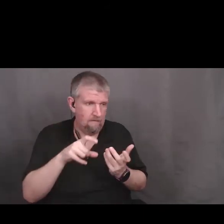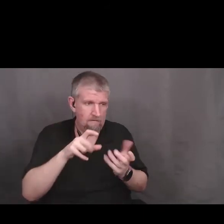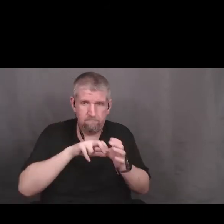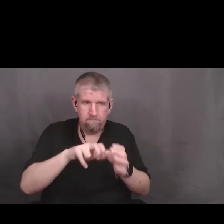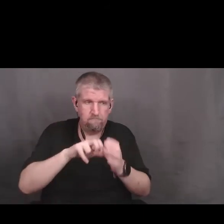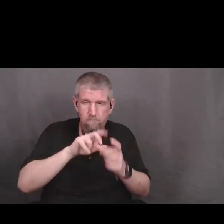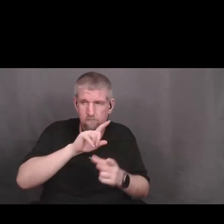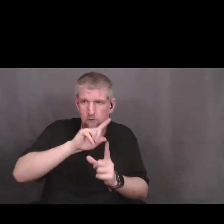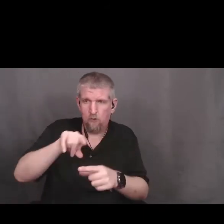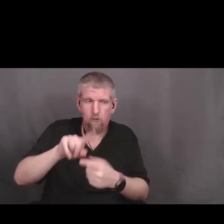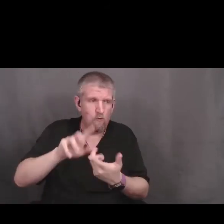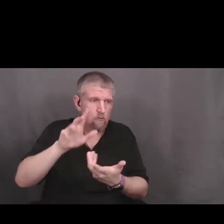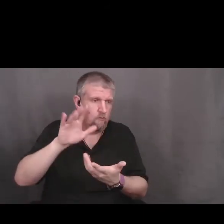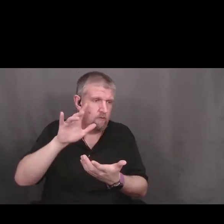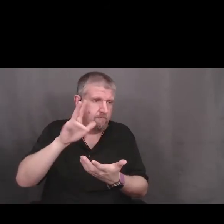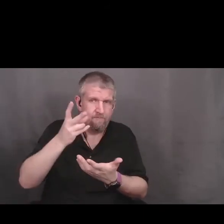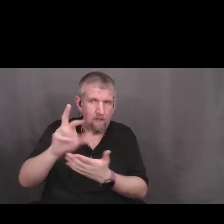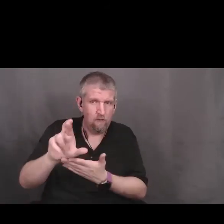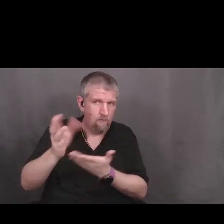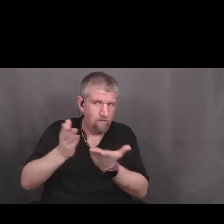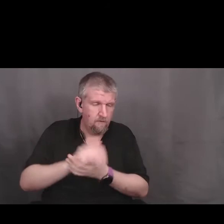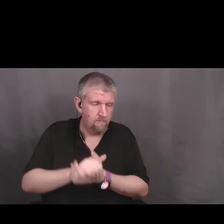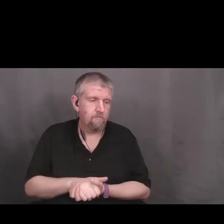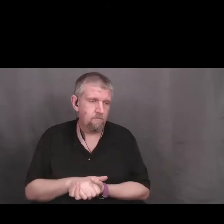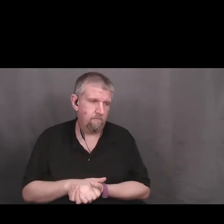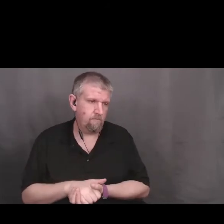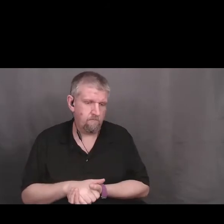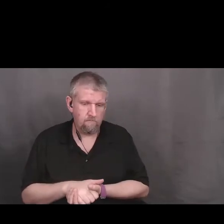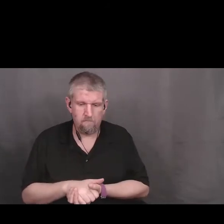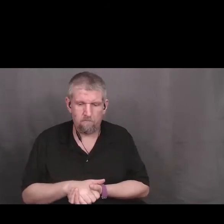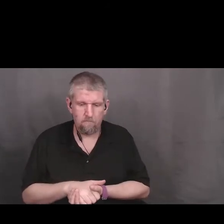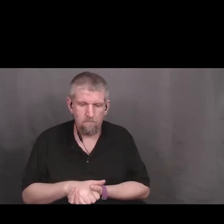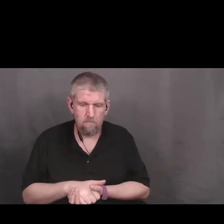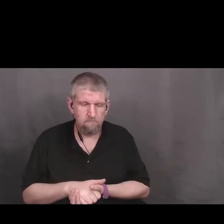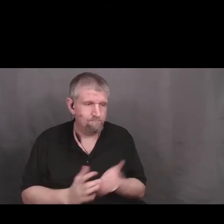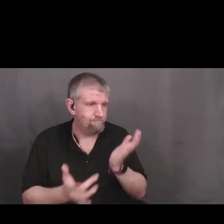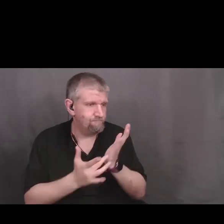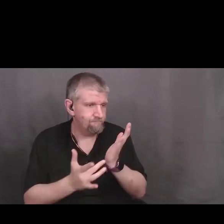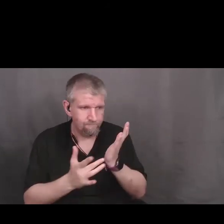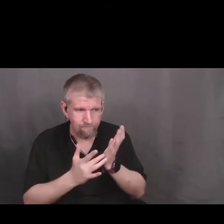in other vocational rehabilitation services. Rehabilitation technology, the agency has the ability